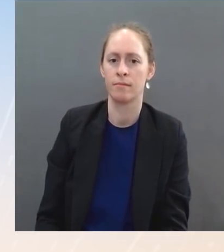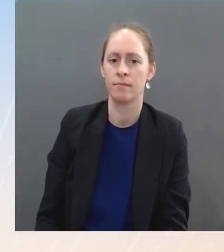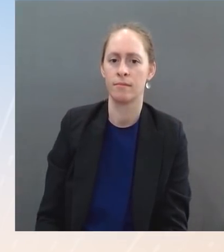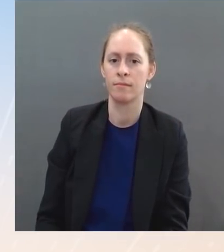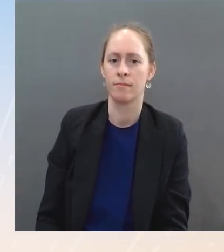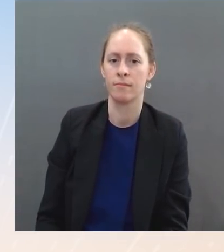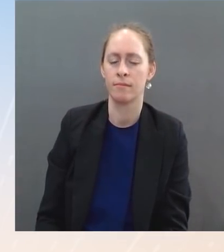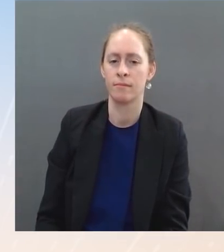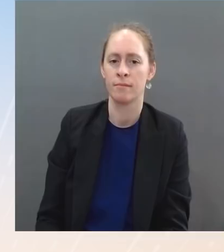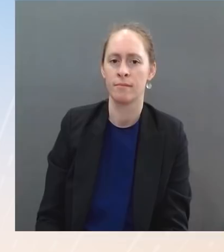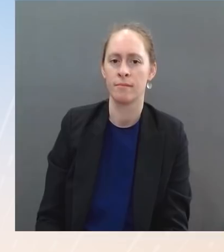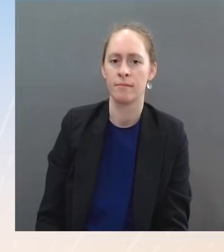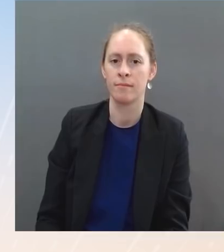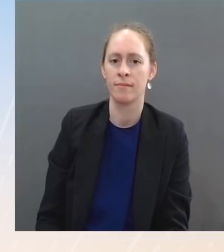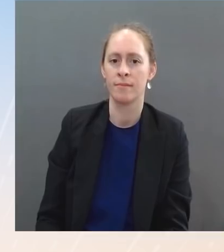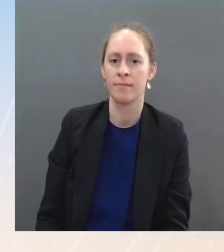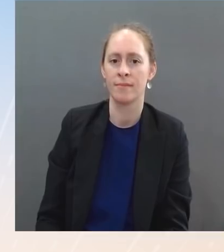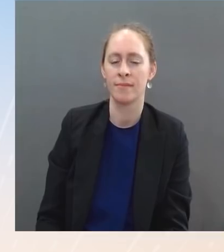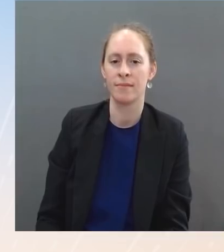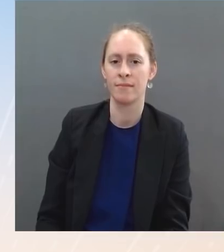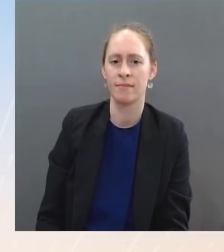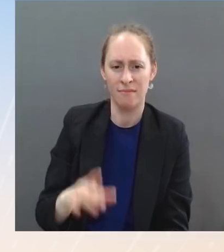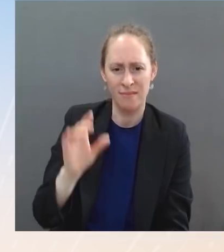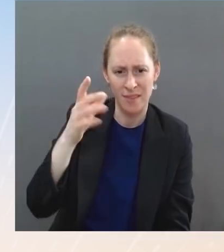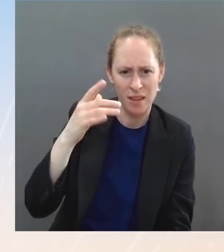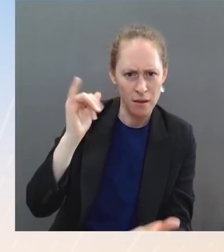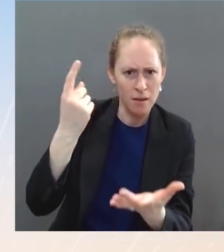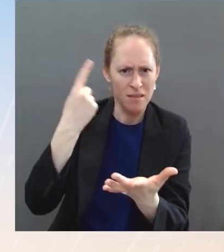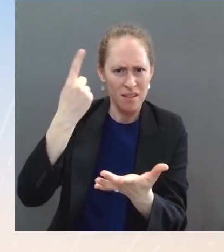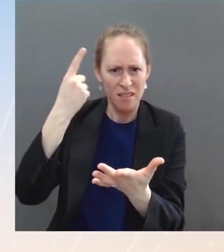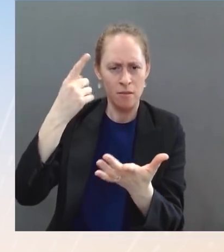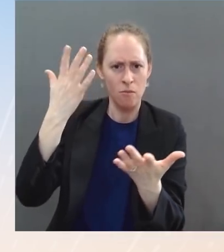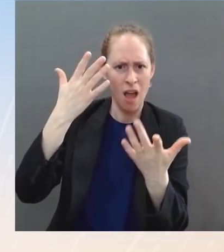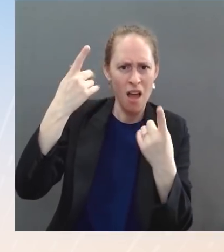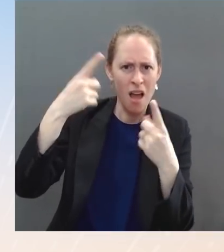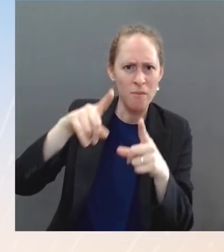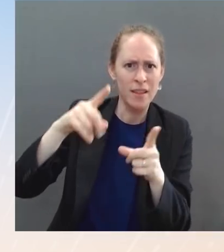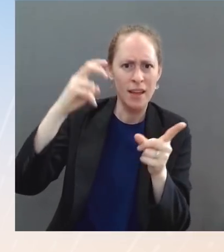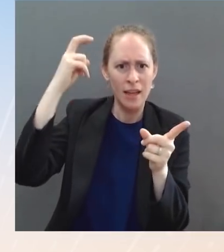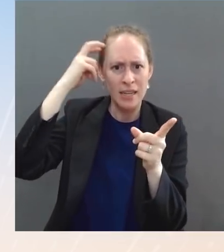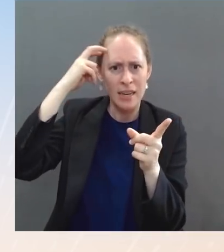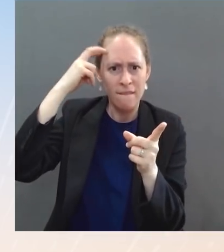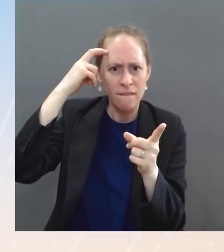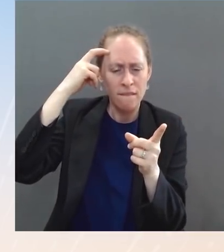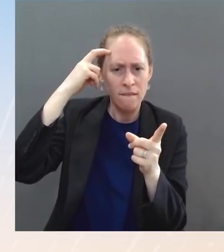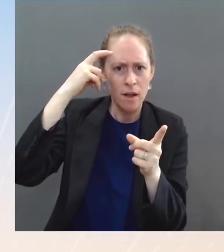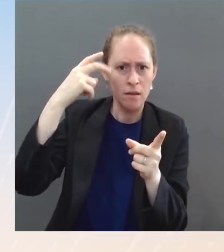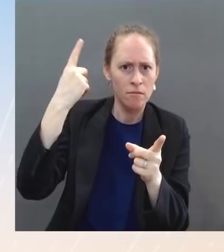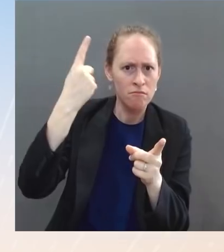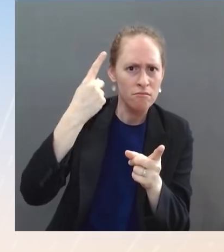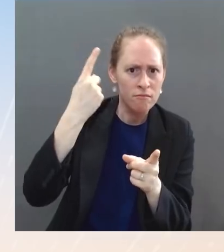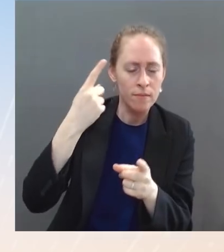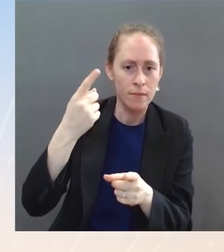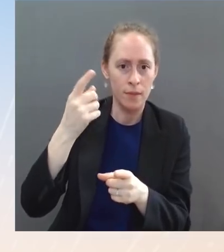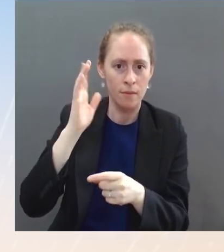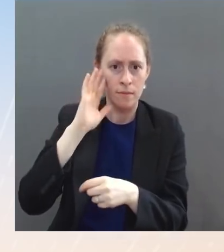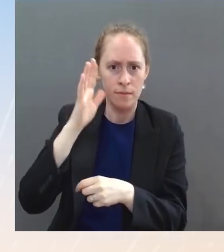this may be in the Kyiv region? I mean, I know Jake just said that you're going to continue to see these kinds of brazen attacks, but what more can you tell us about some of these other areas